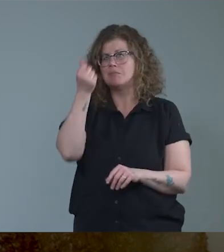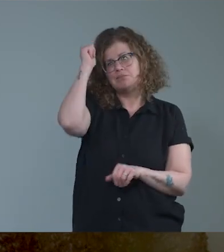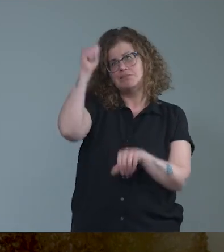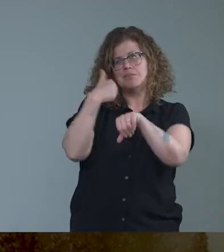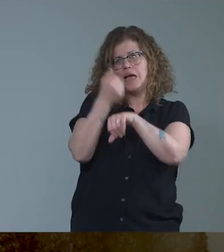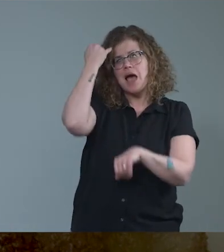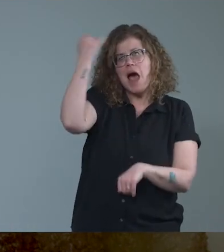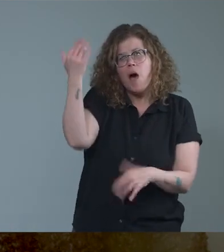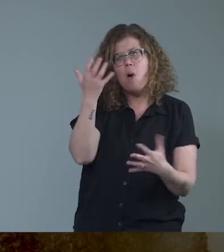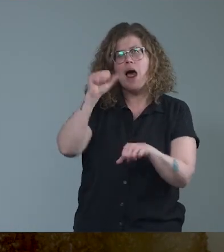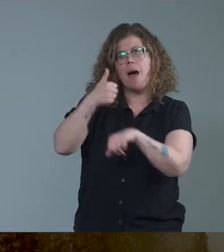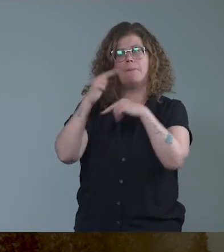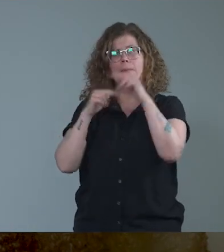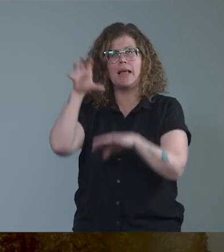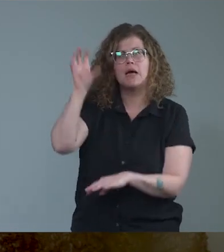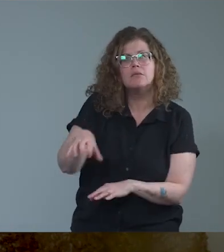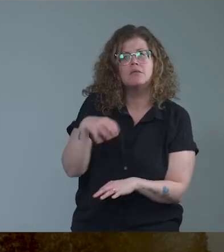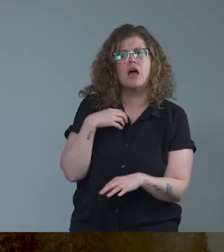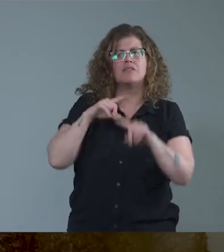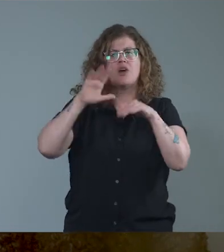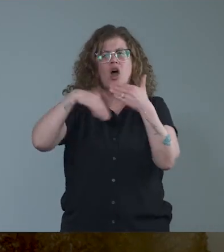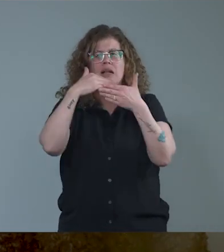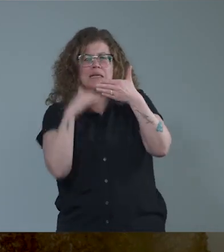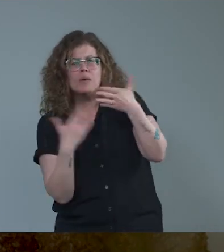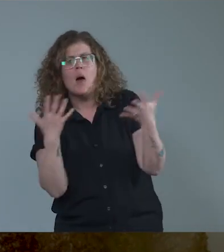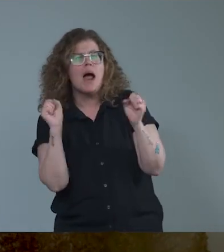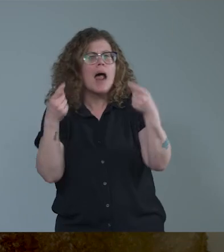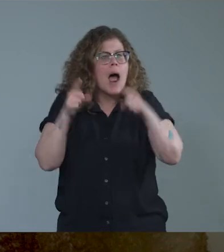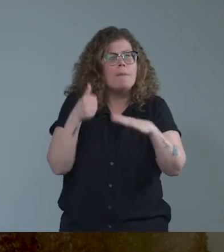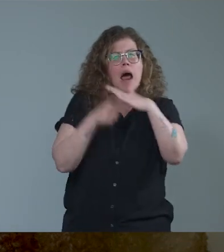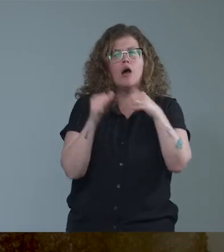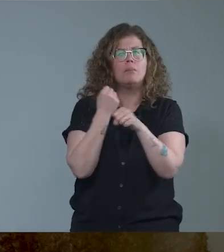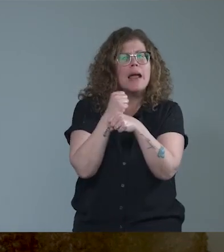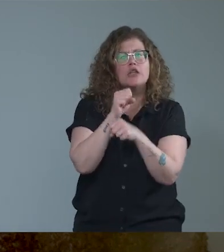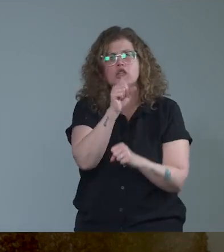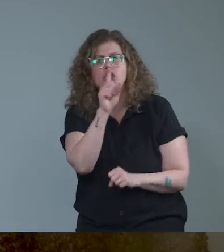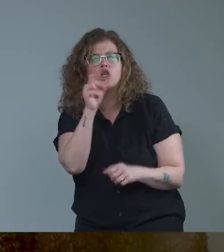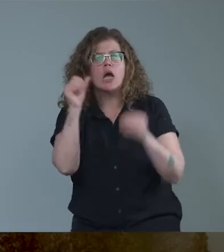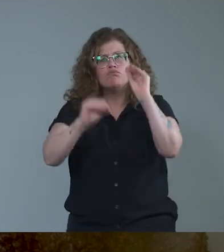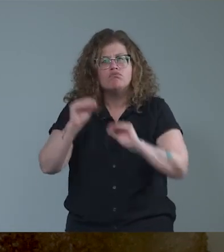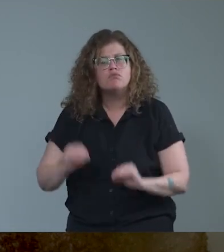things happening under the ground. So just ask for support to find the utilities, to make sure you have to stay away